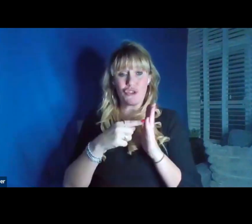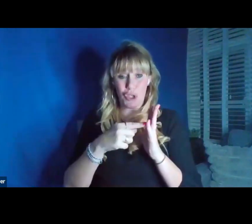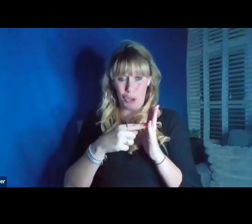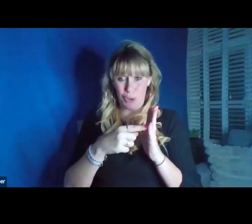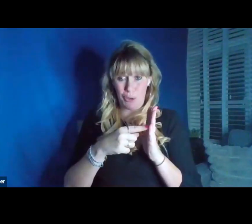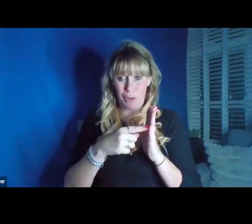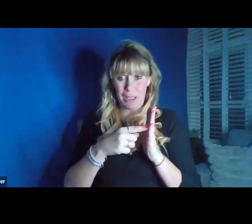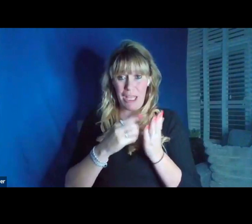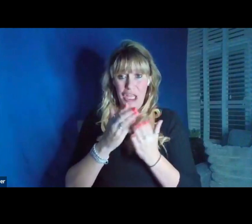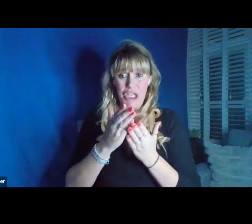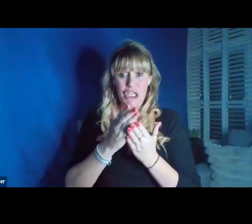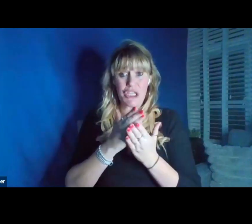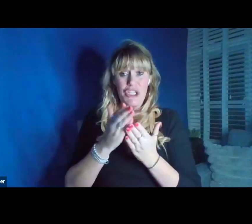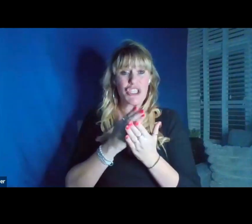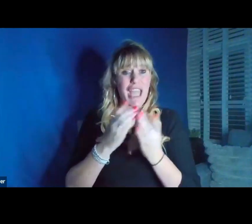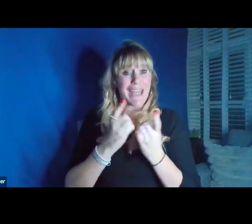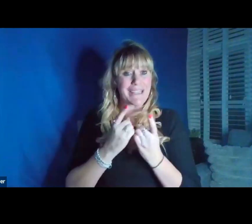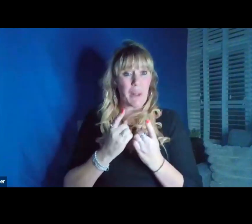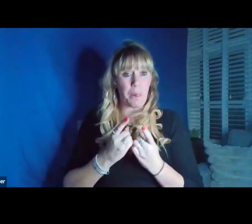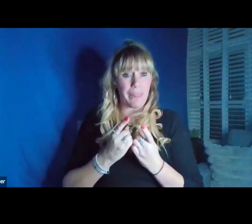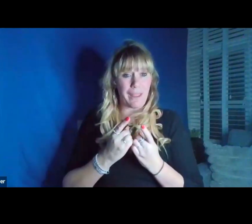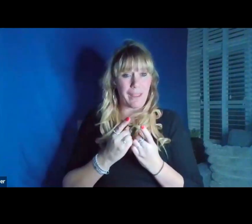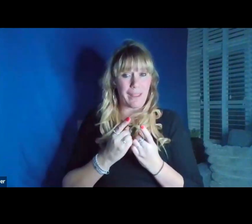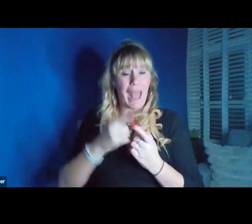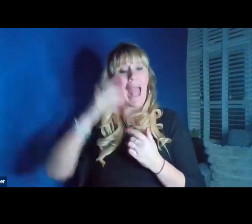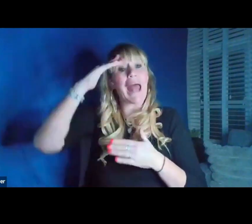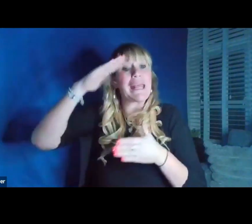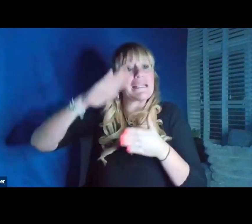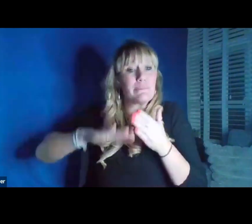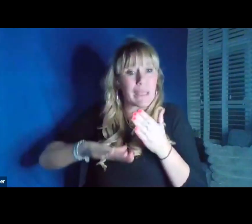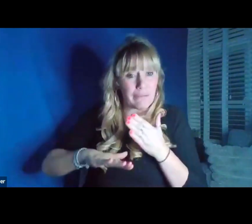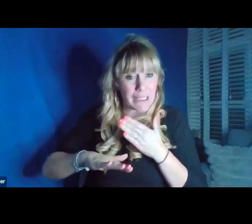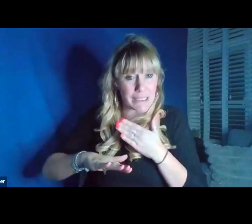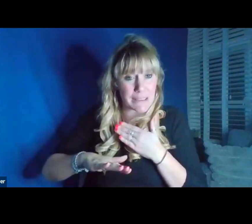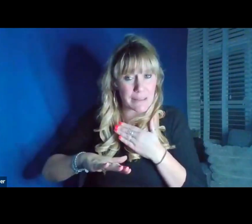an experience which was called Innovate,